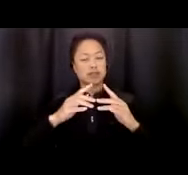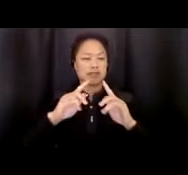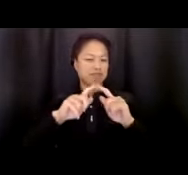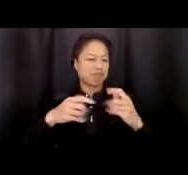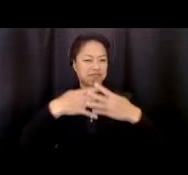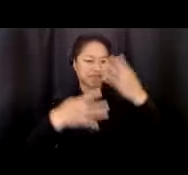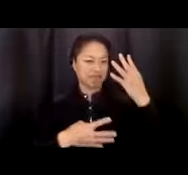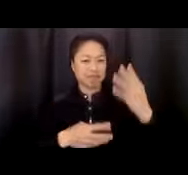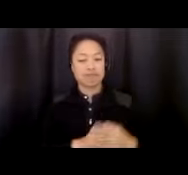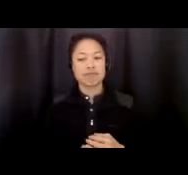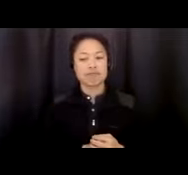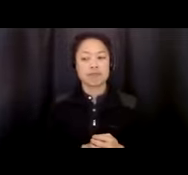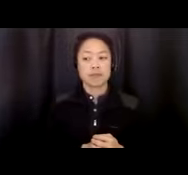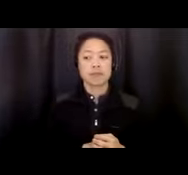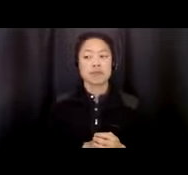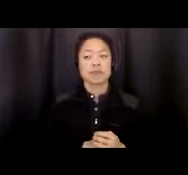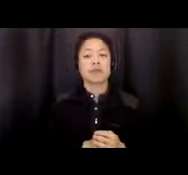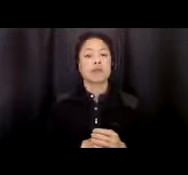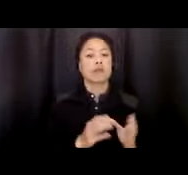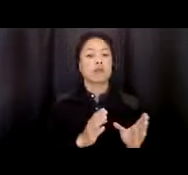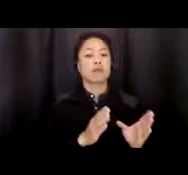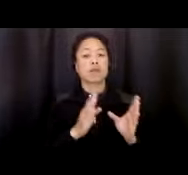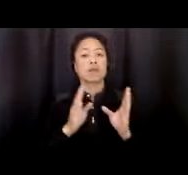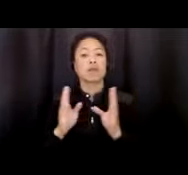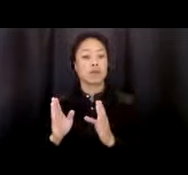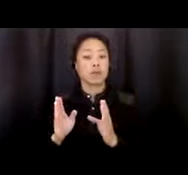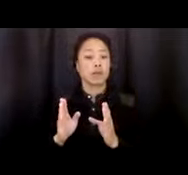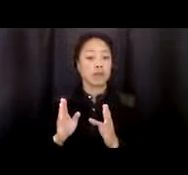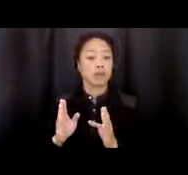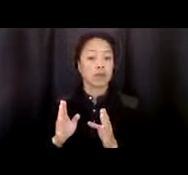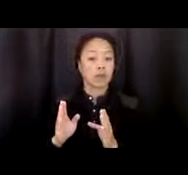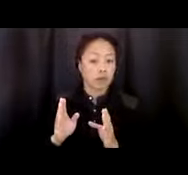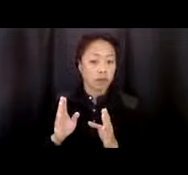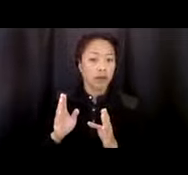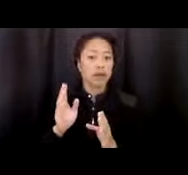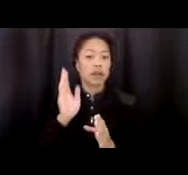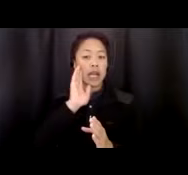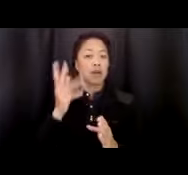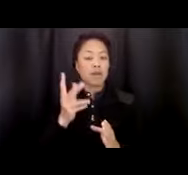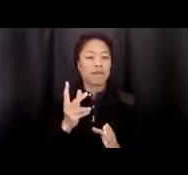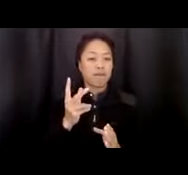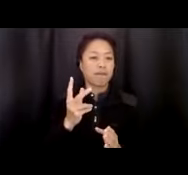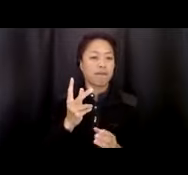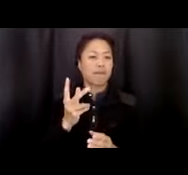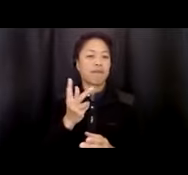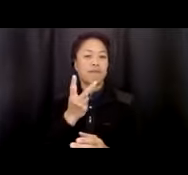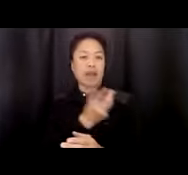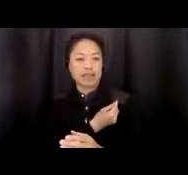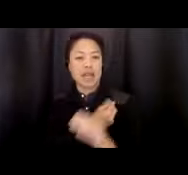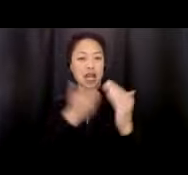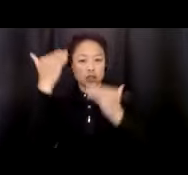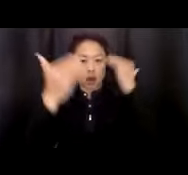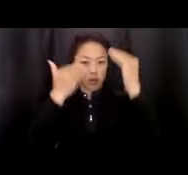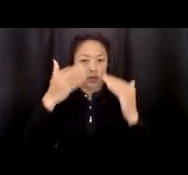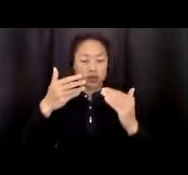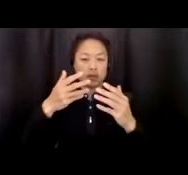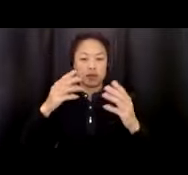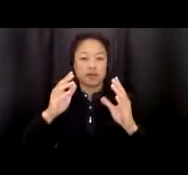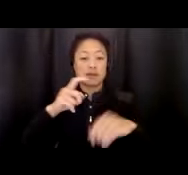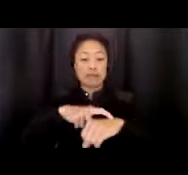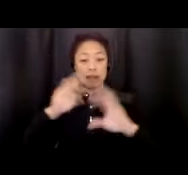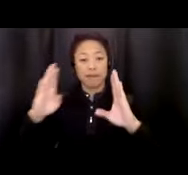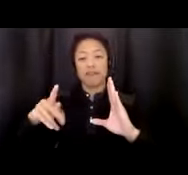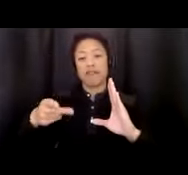After that, the priority will be to vaccinate adults: Phase 1C, with underlying medical conditions and people